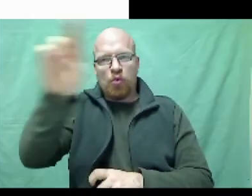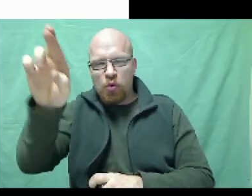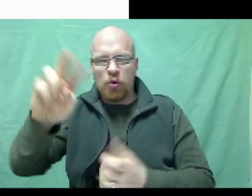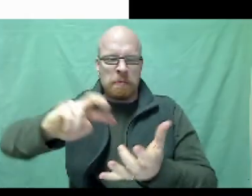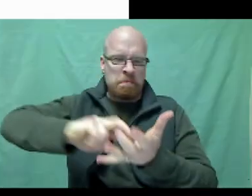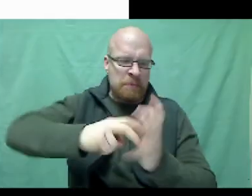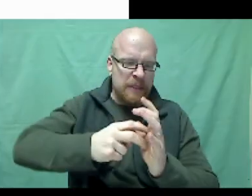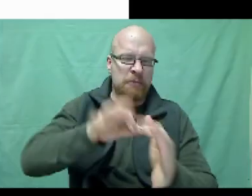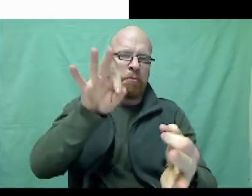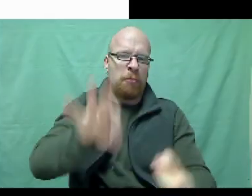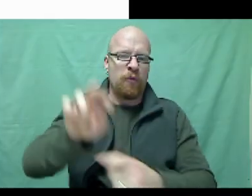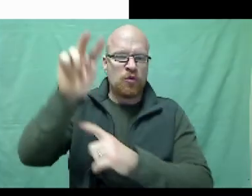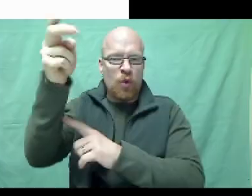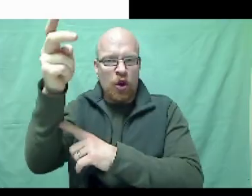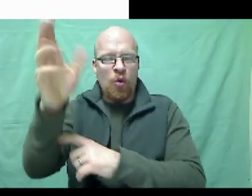and perfect squares, helps you from here on out. ------------------------------a8340897f6a5--